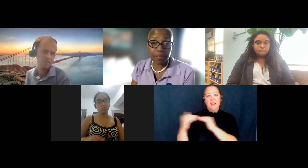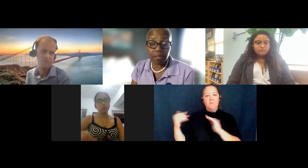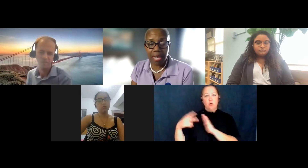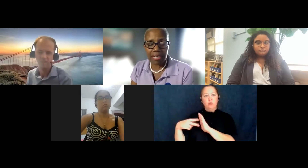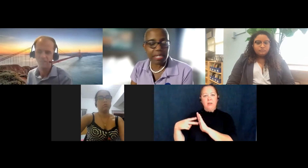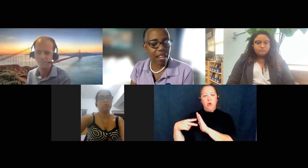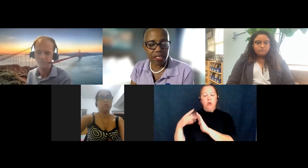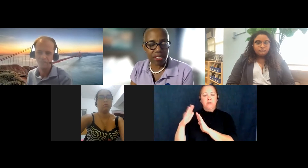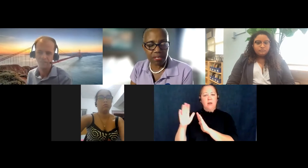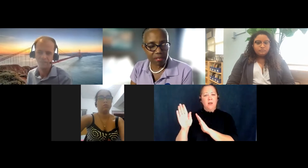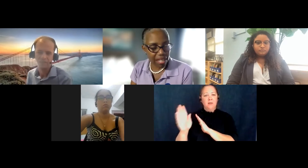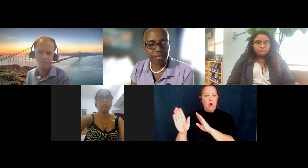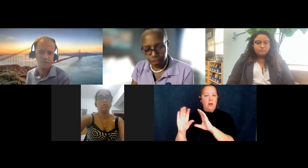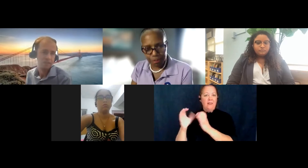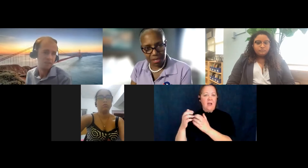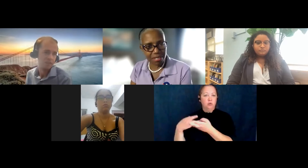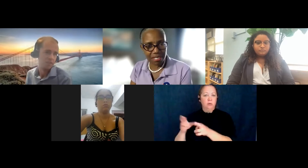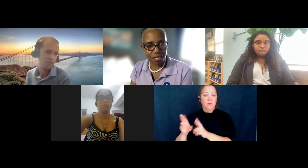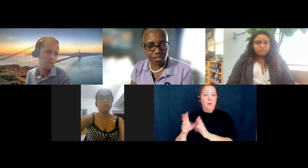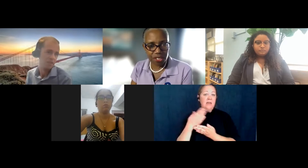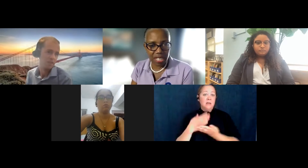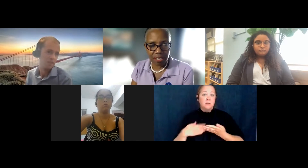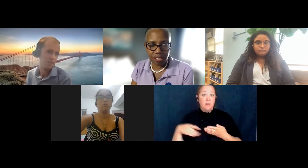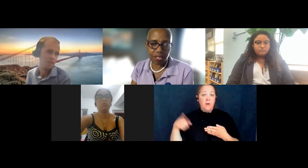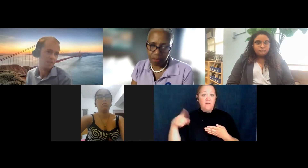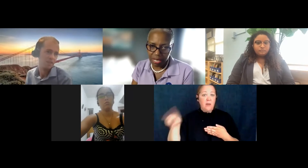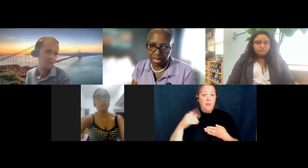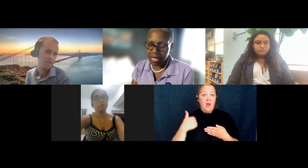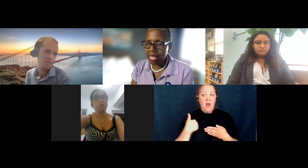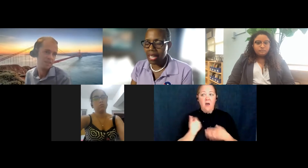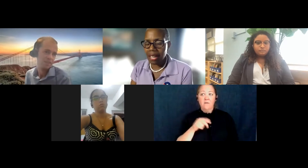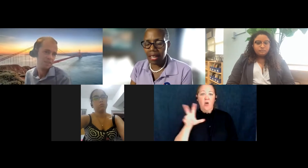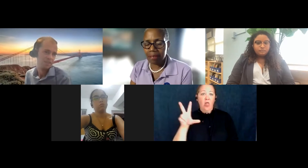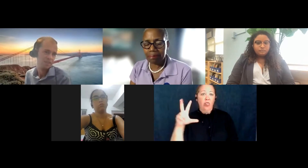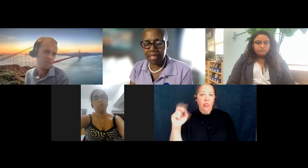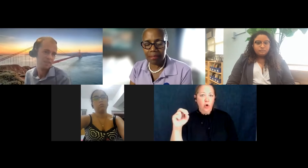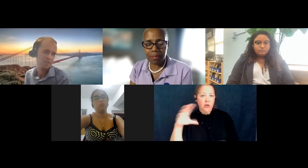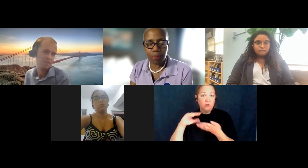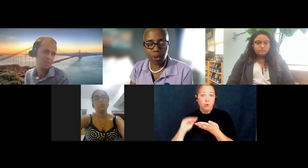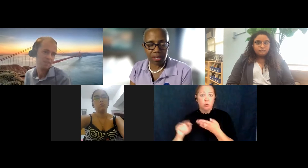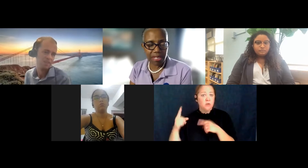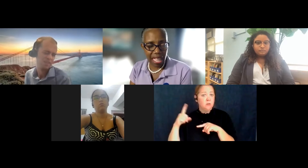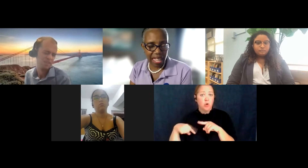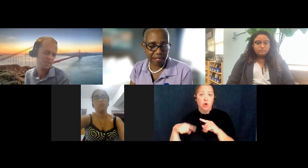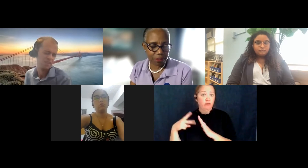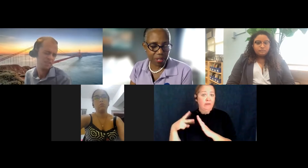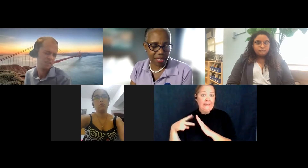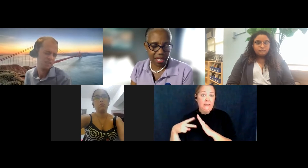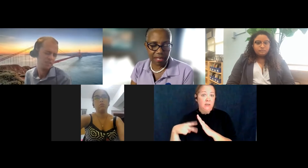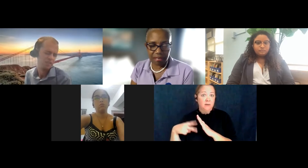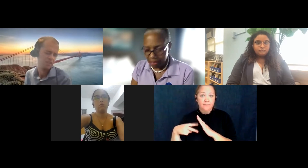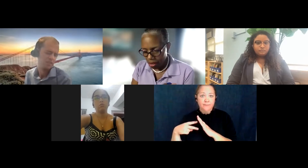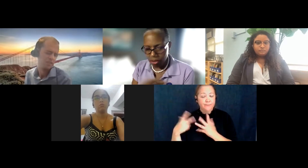them had entire classrooms and 30 kids that couldn't read. We worked on that with the whole